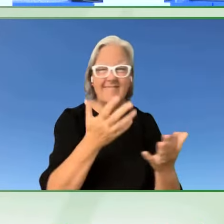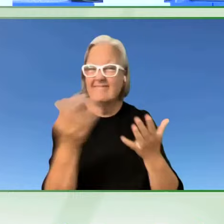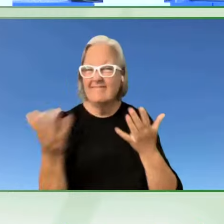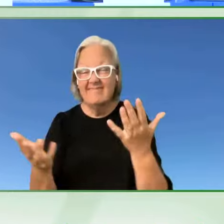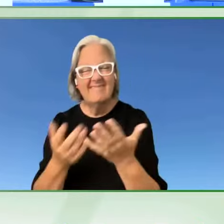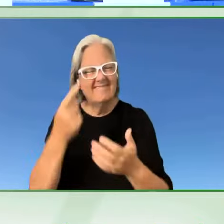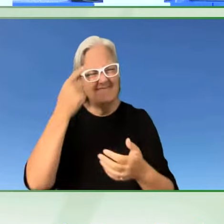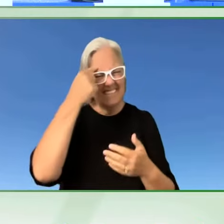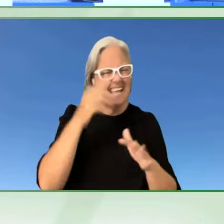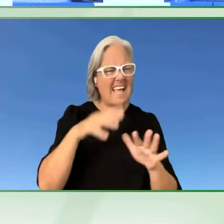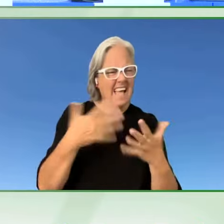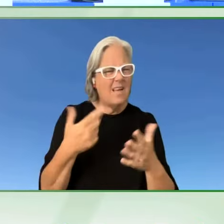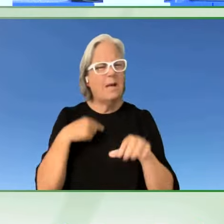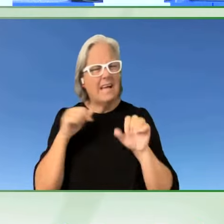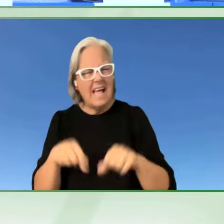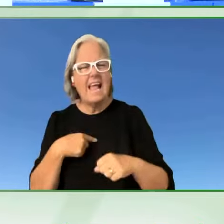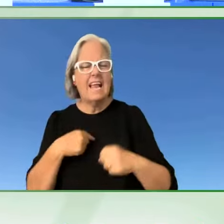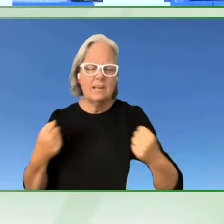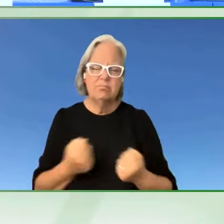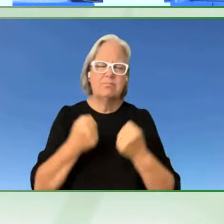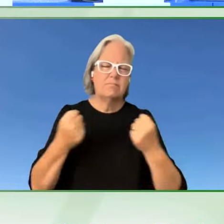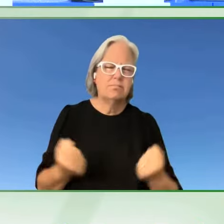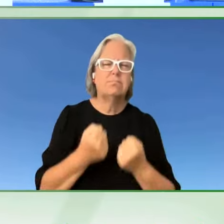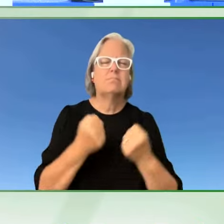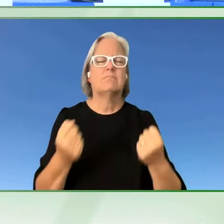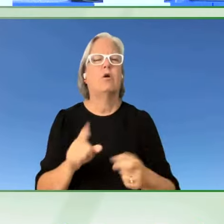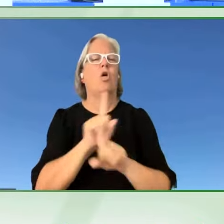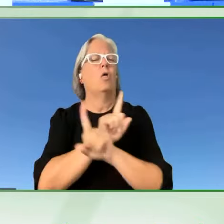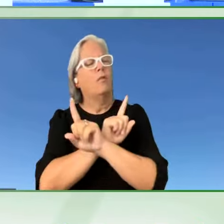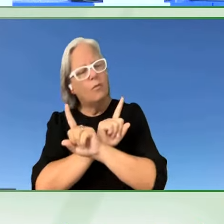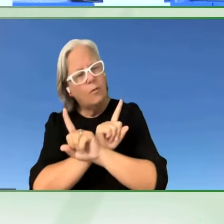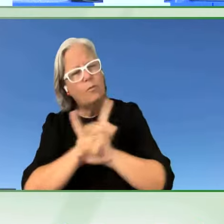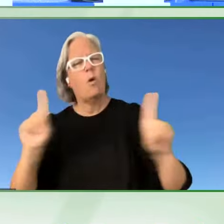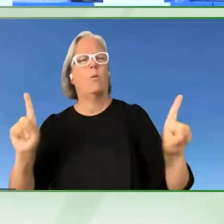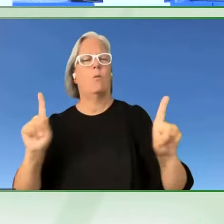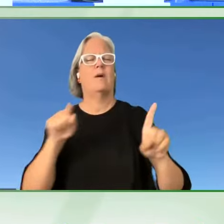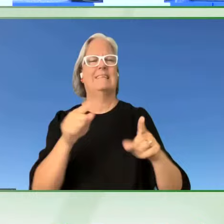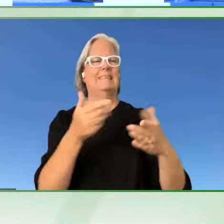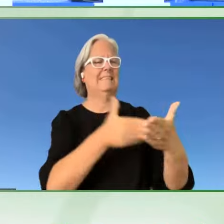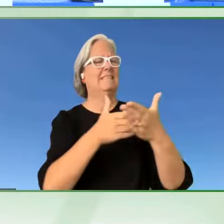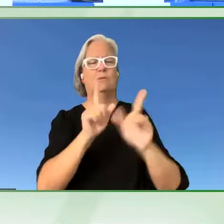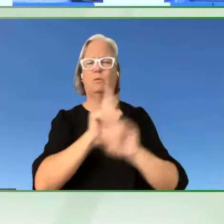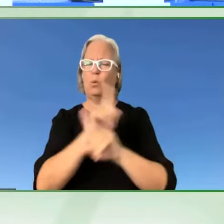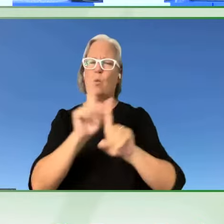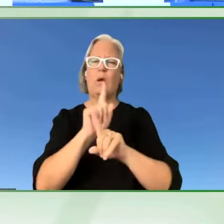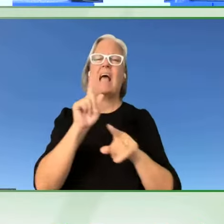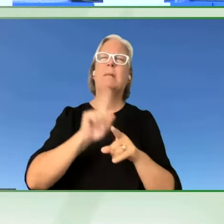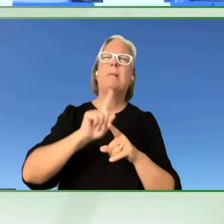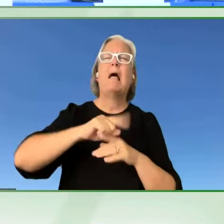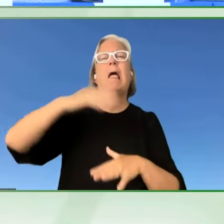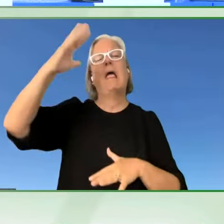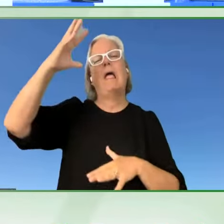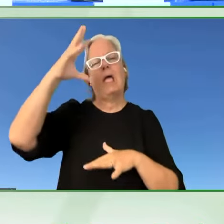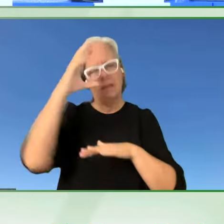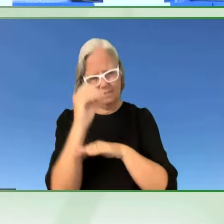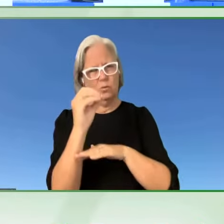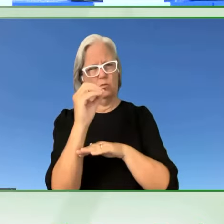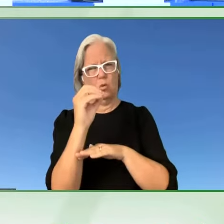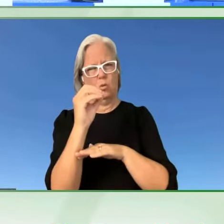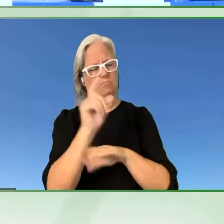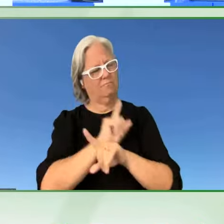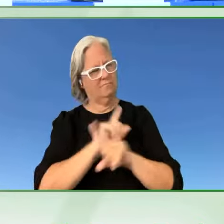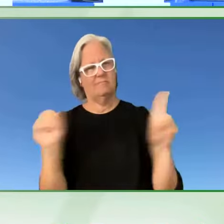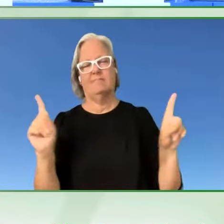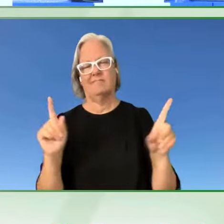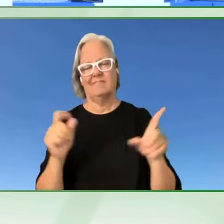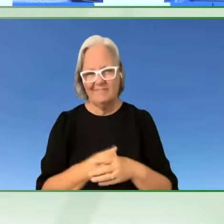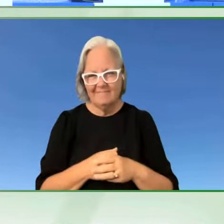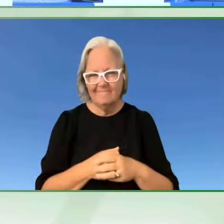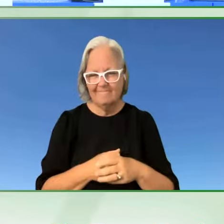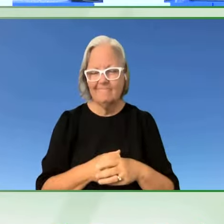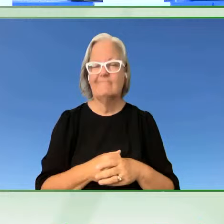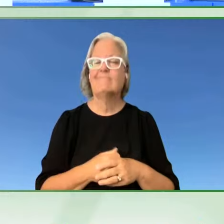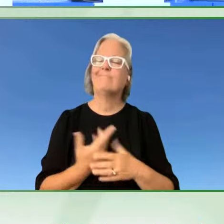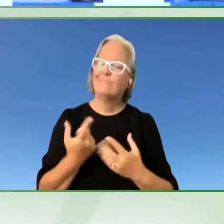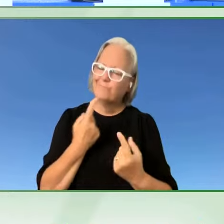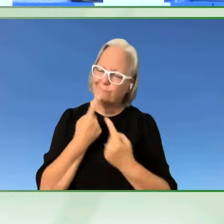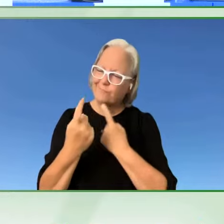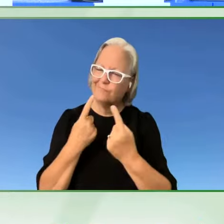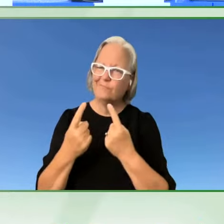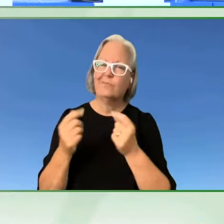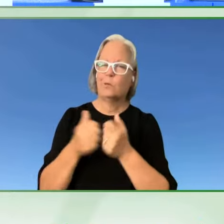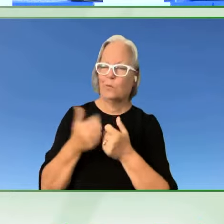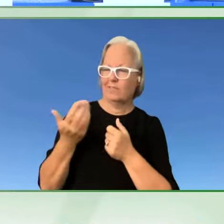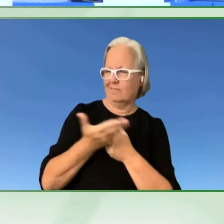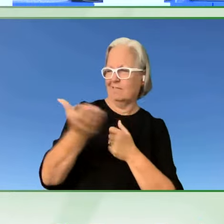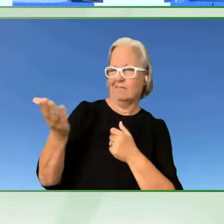We can be friends with different people.